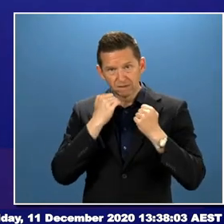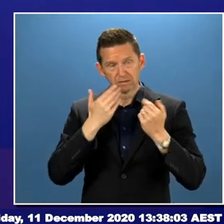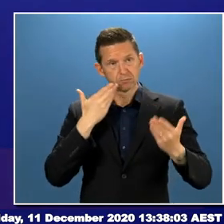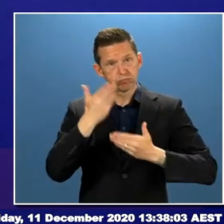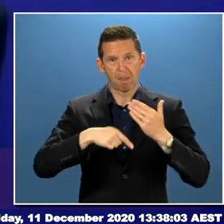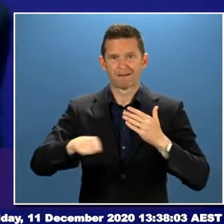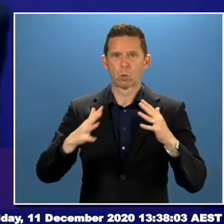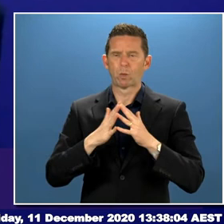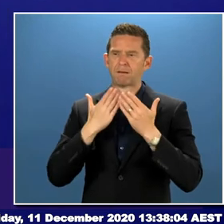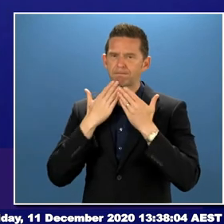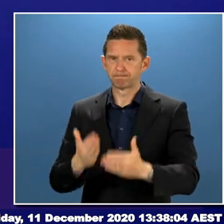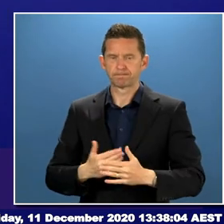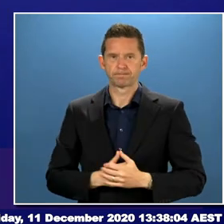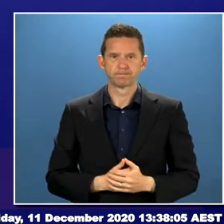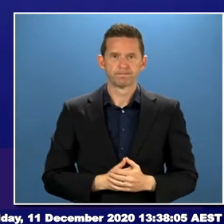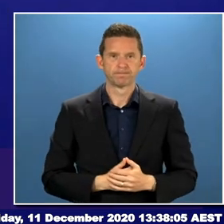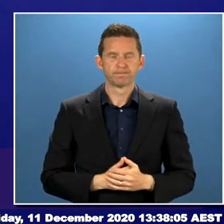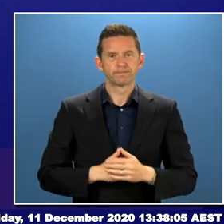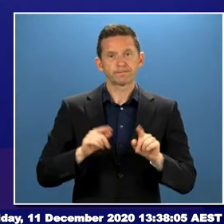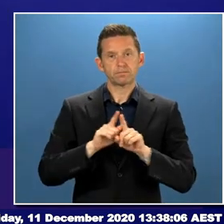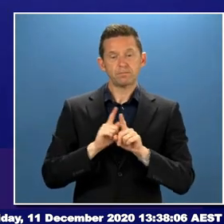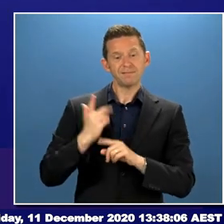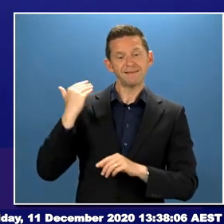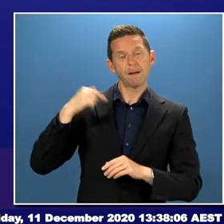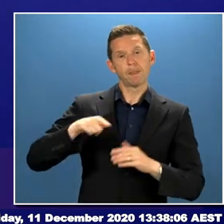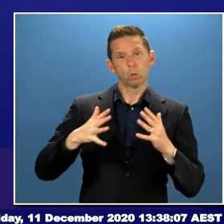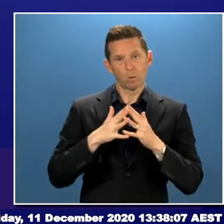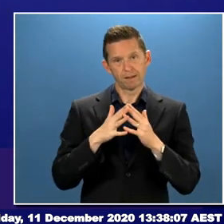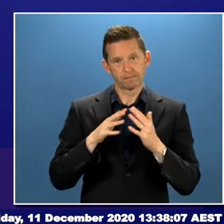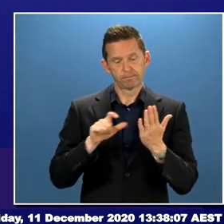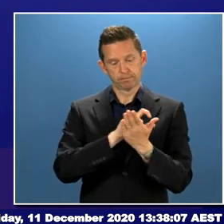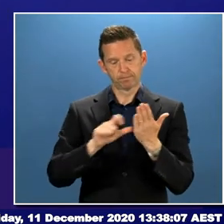As we were reminded earlier in the week, Article 27 of the Convention on the